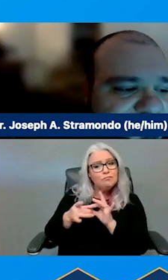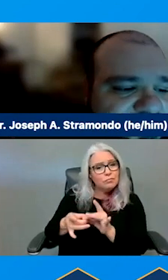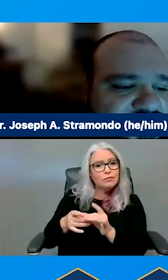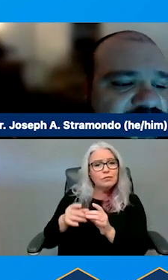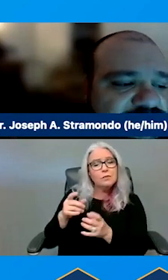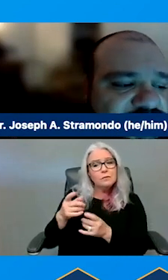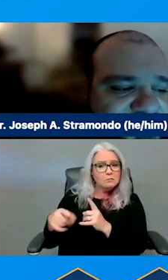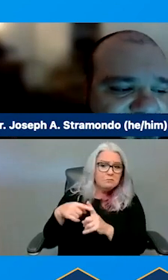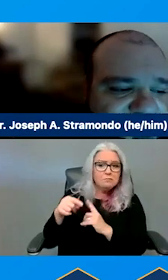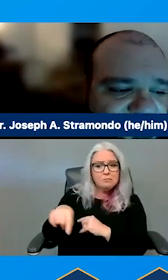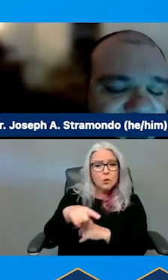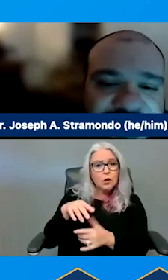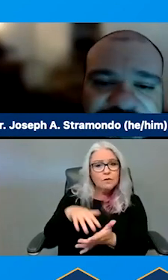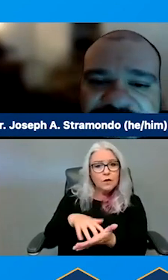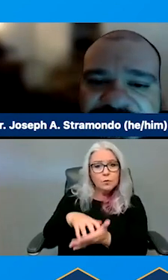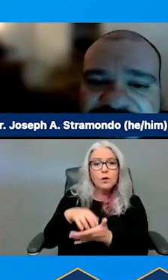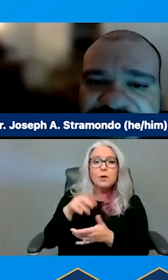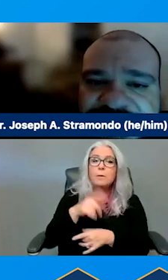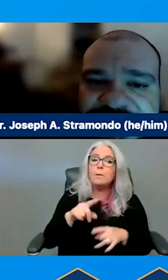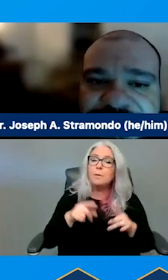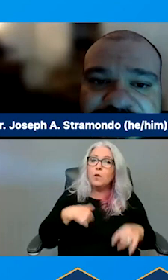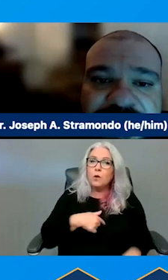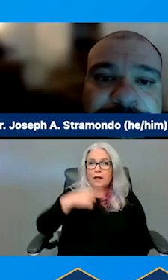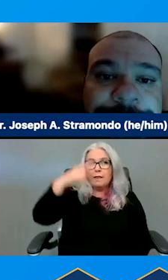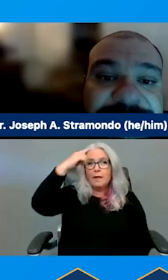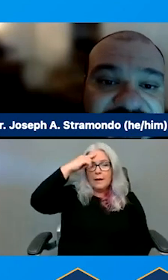vulnerable. Both of these groups among others are rendered